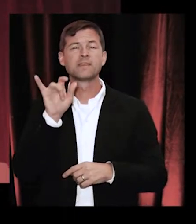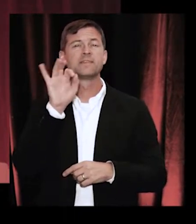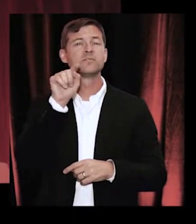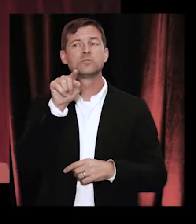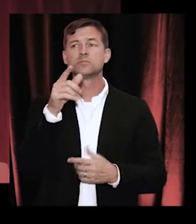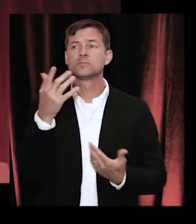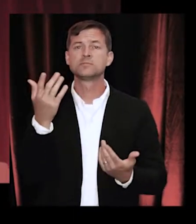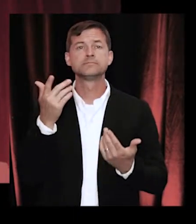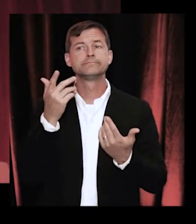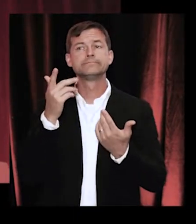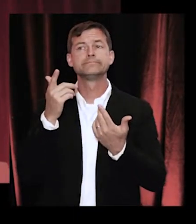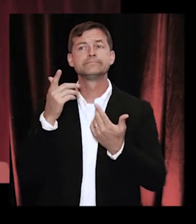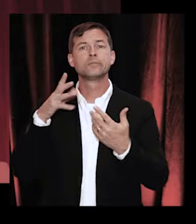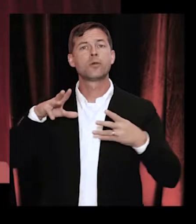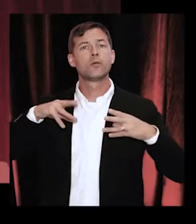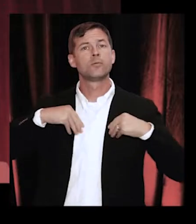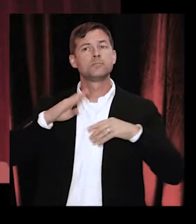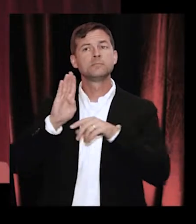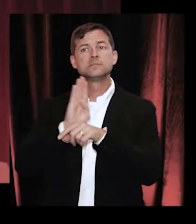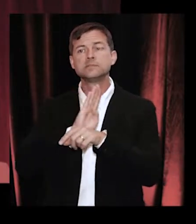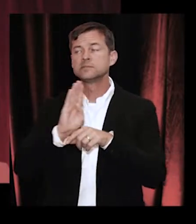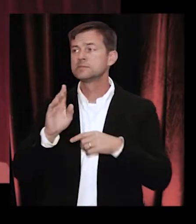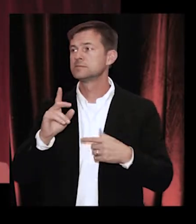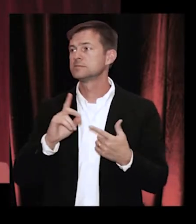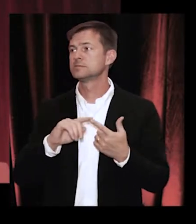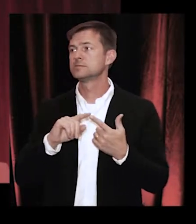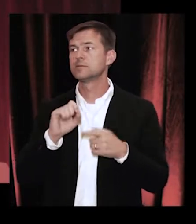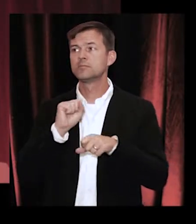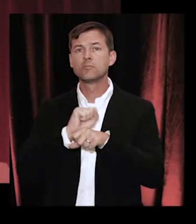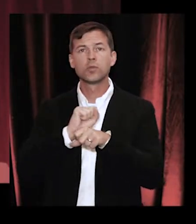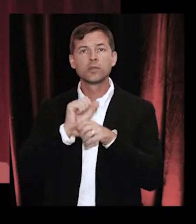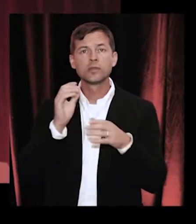owner or an employee or a member of the ADRS staff,